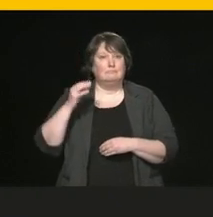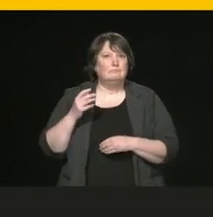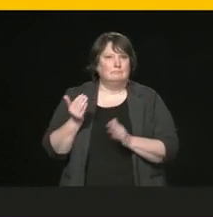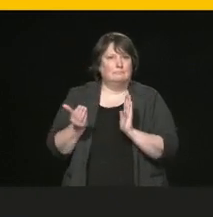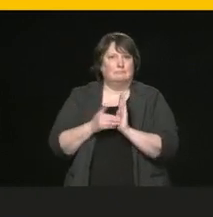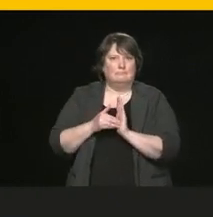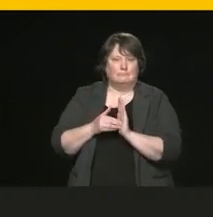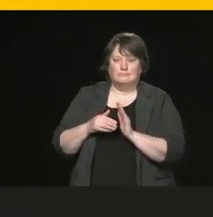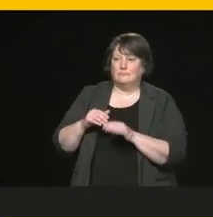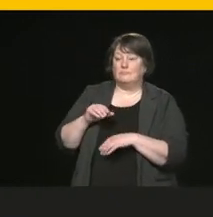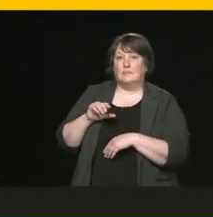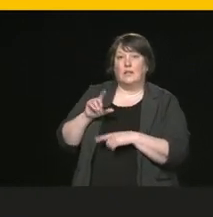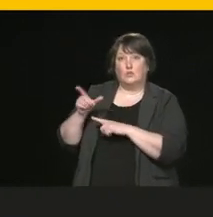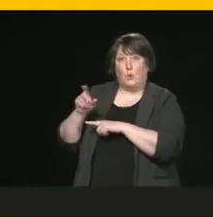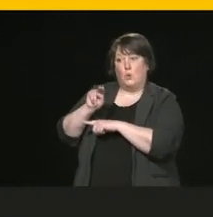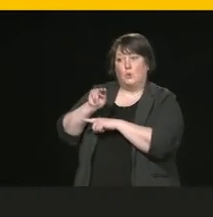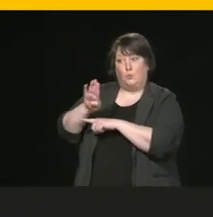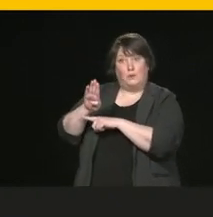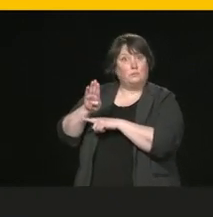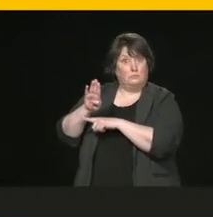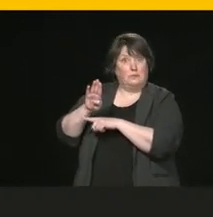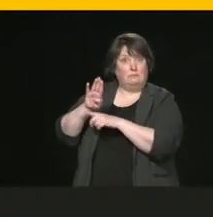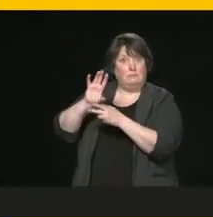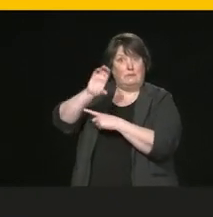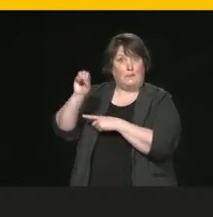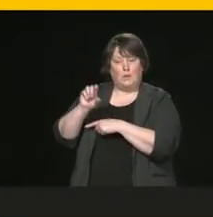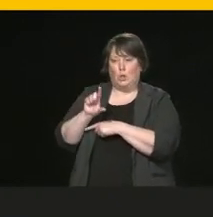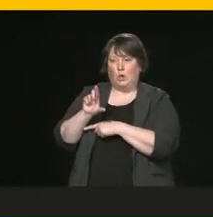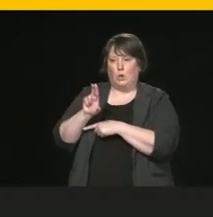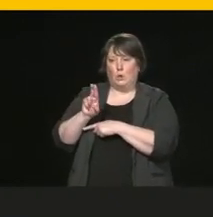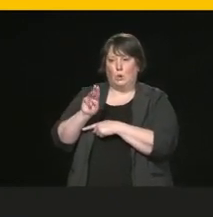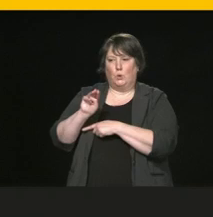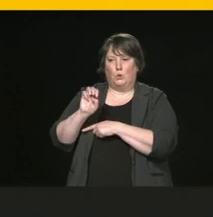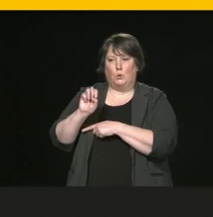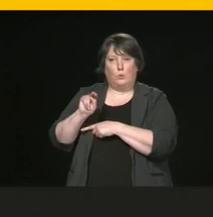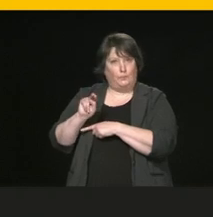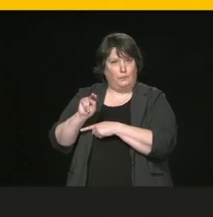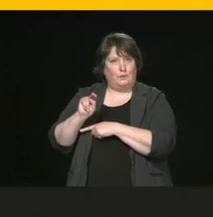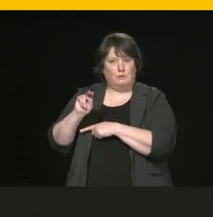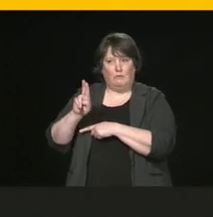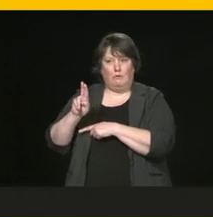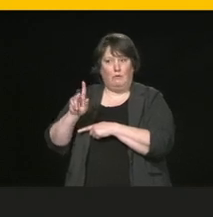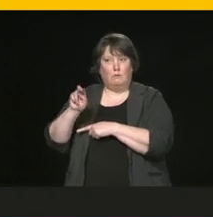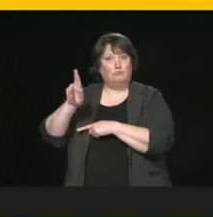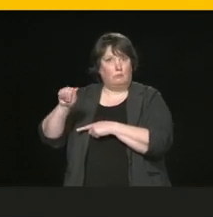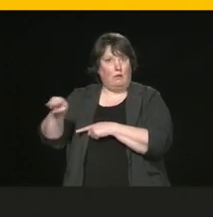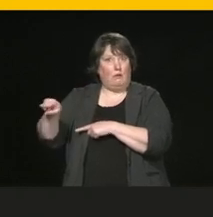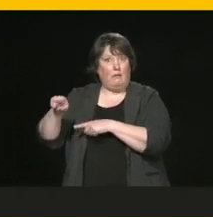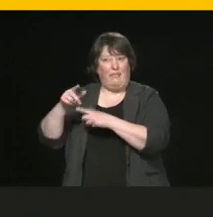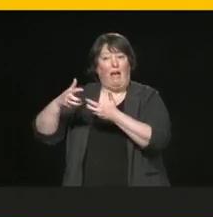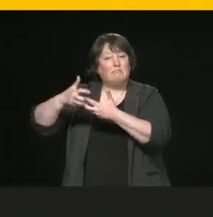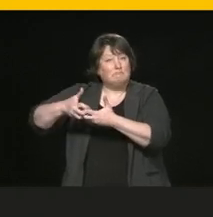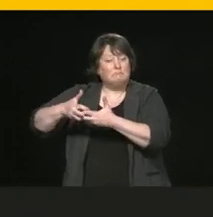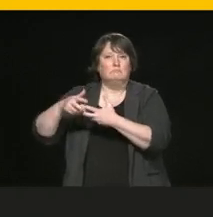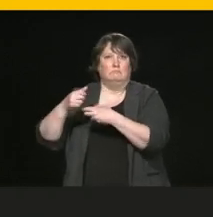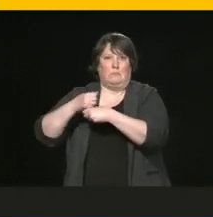[SPEAKING FRENCH].